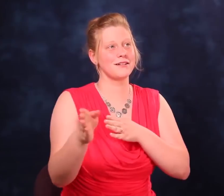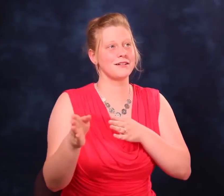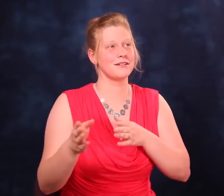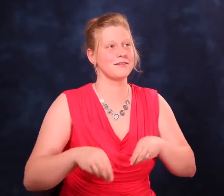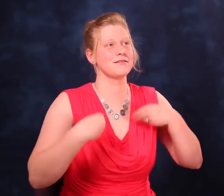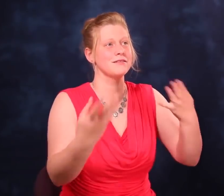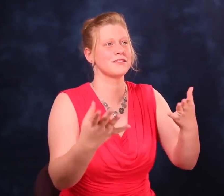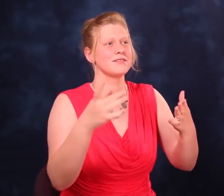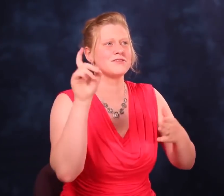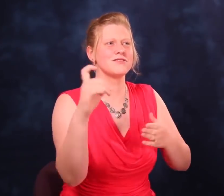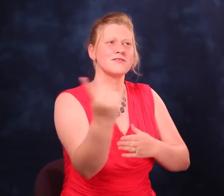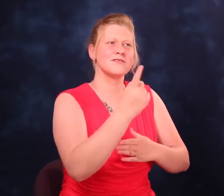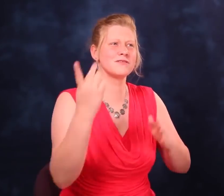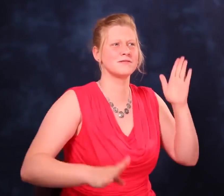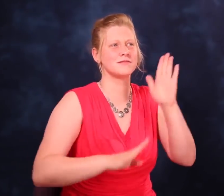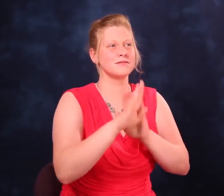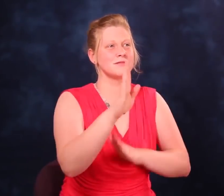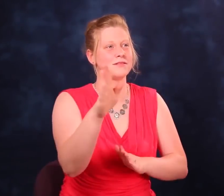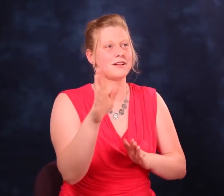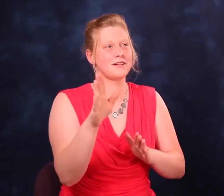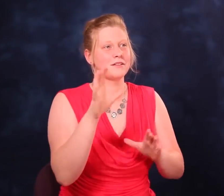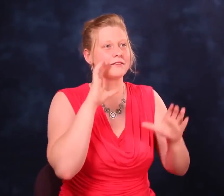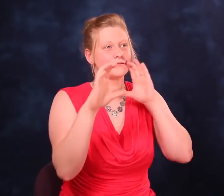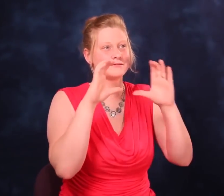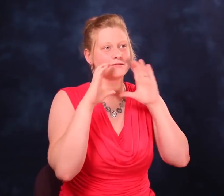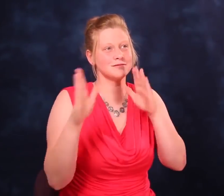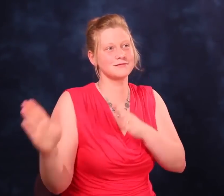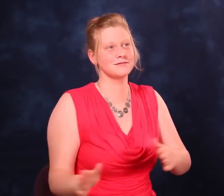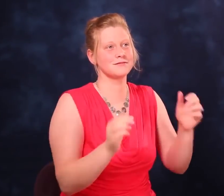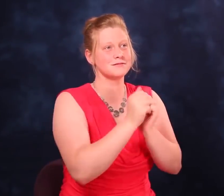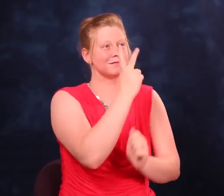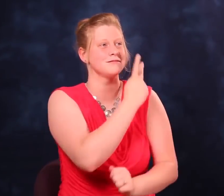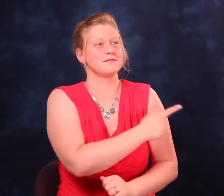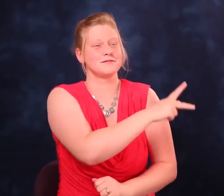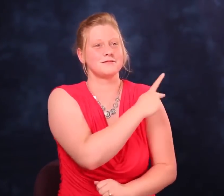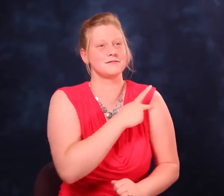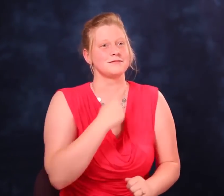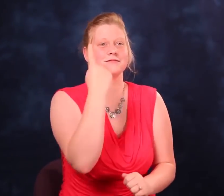Sylvia: Health care providers should always develop a communication plan with patients